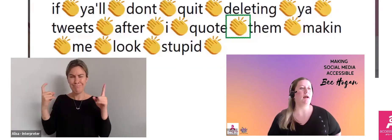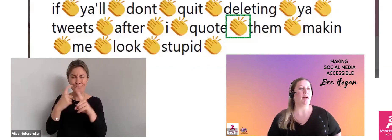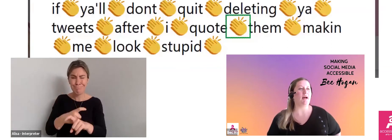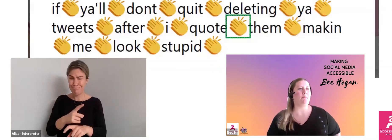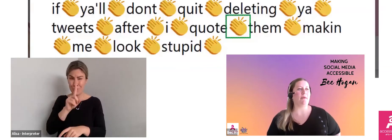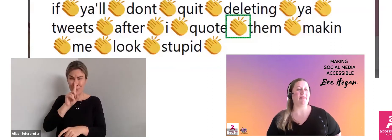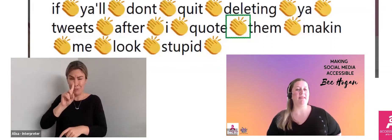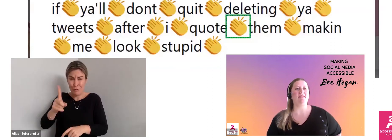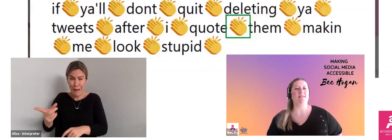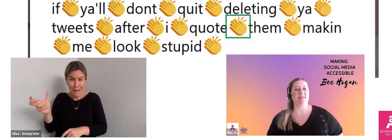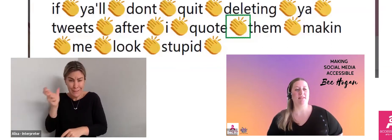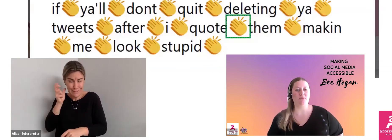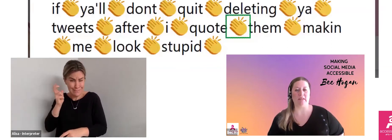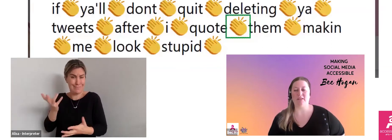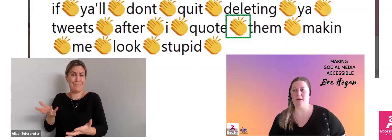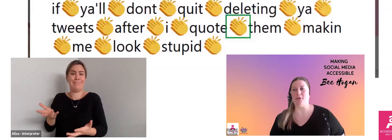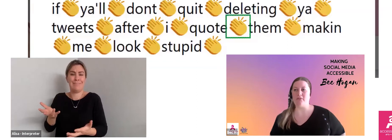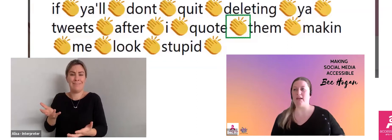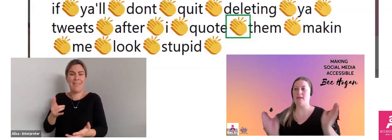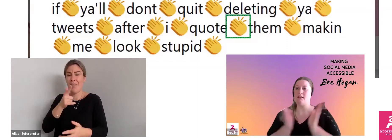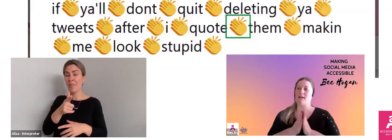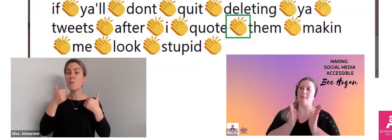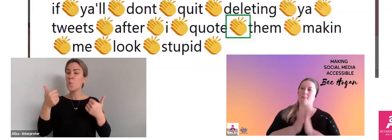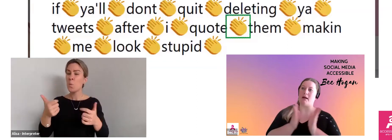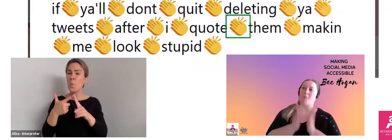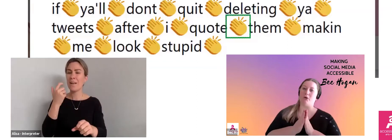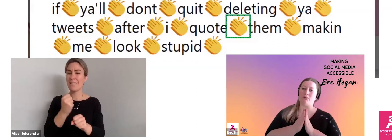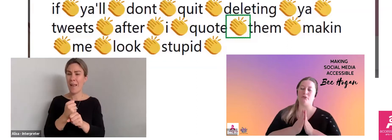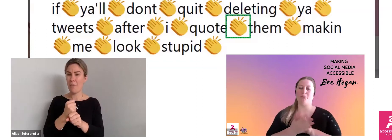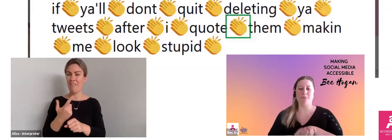This is a good example of a clap post.